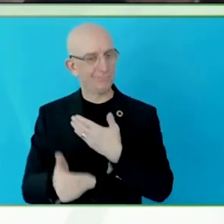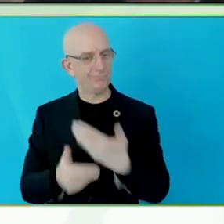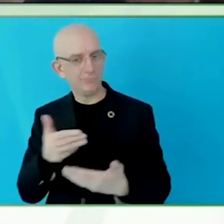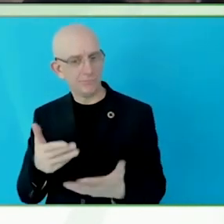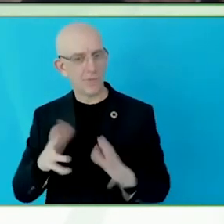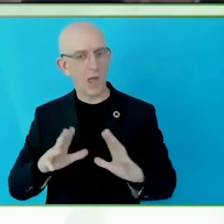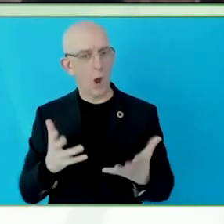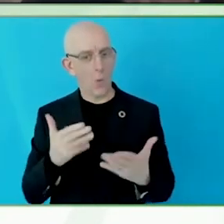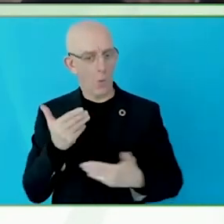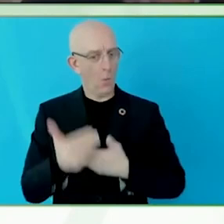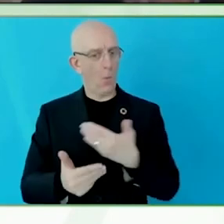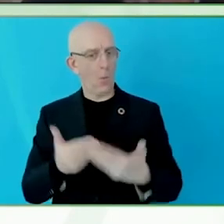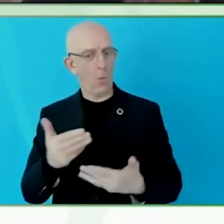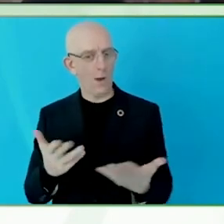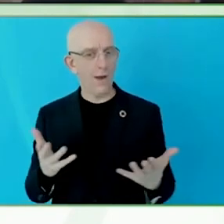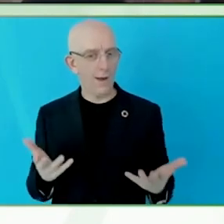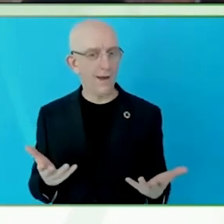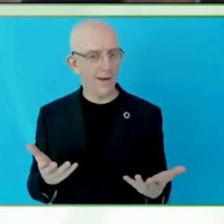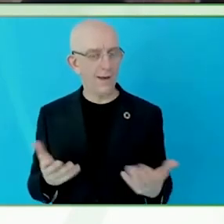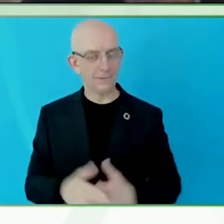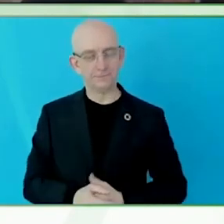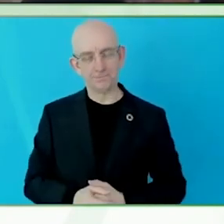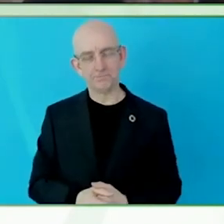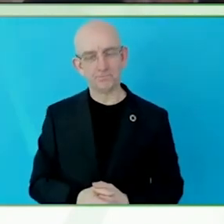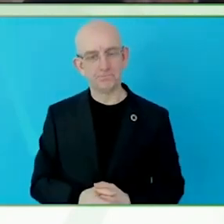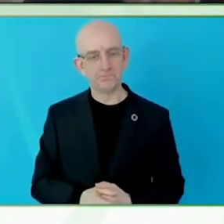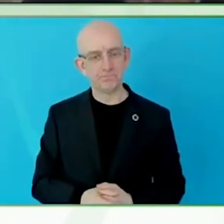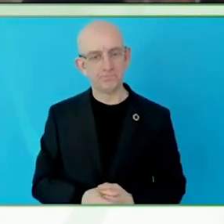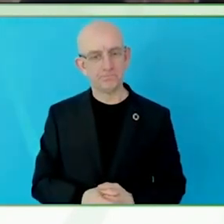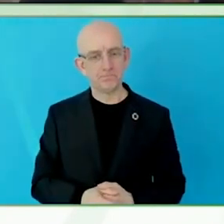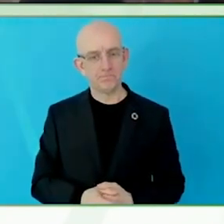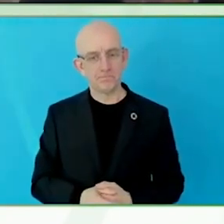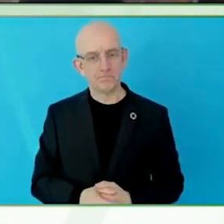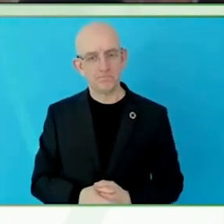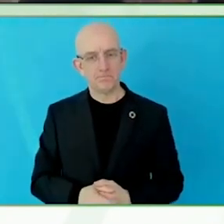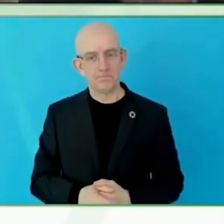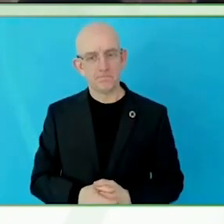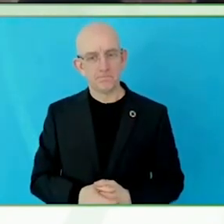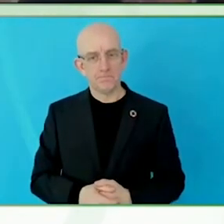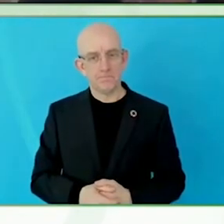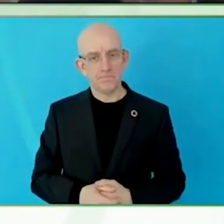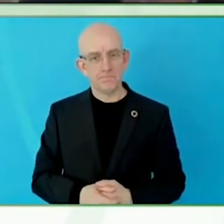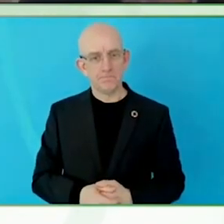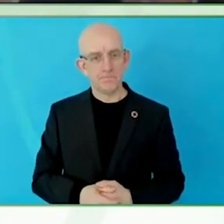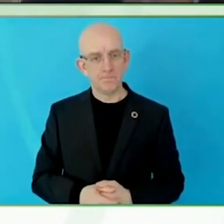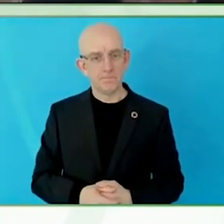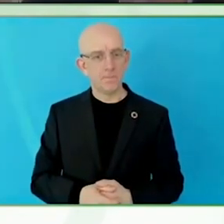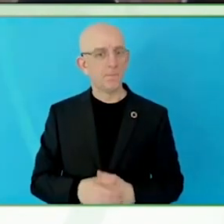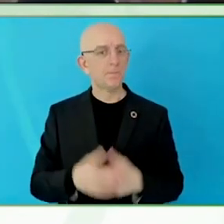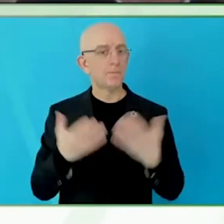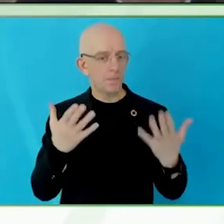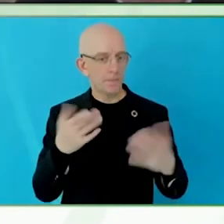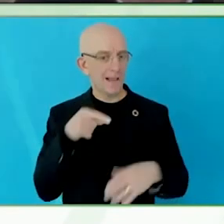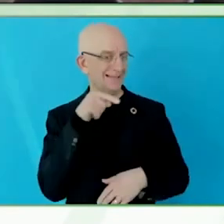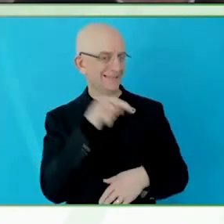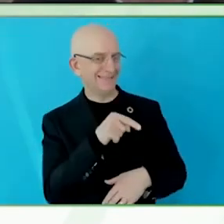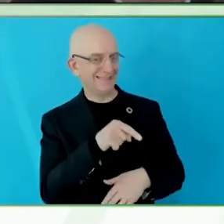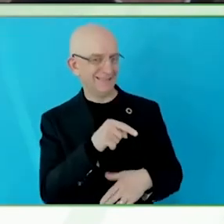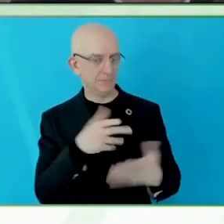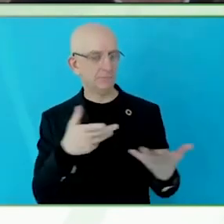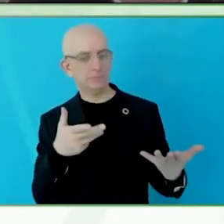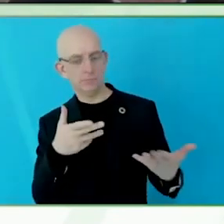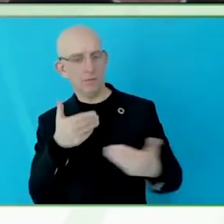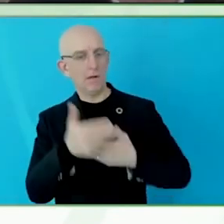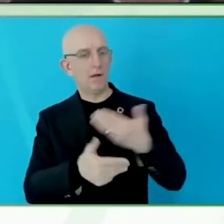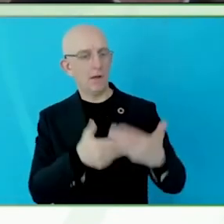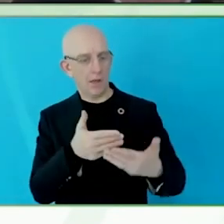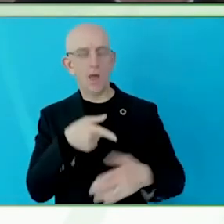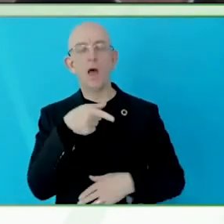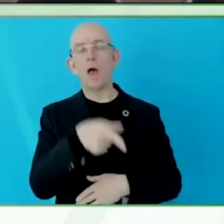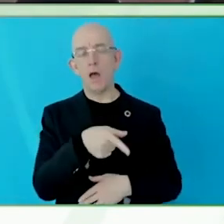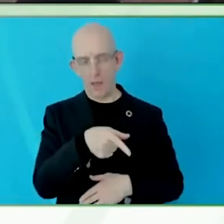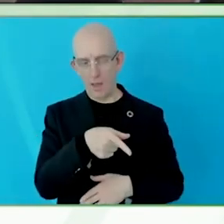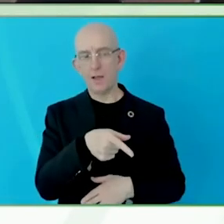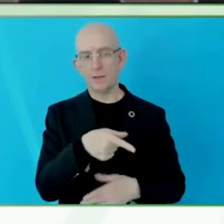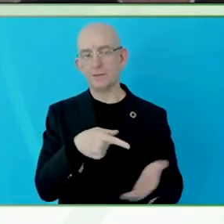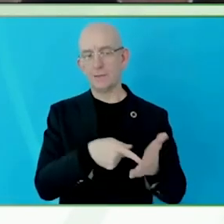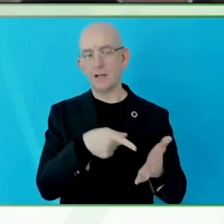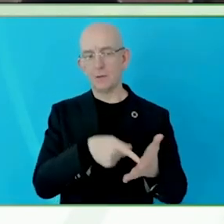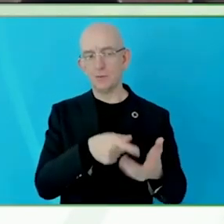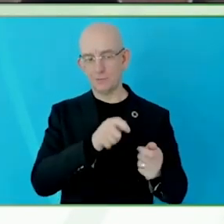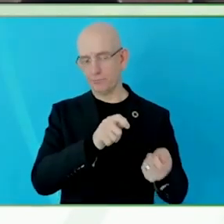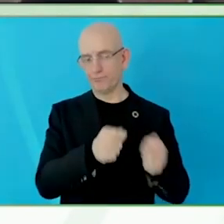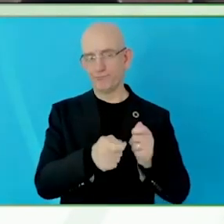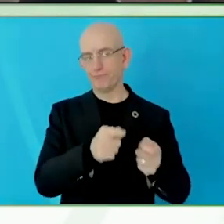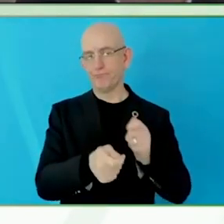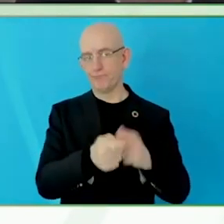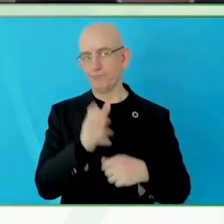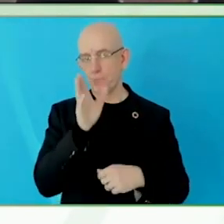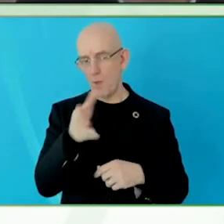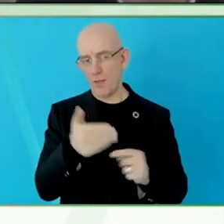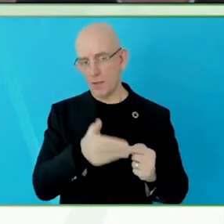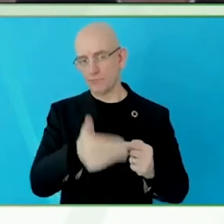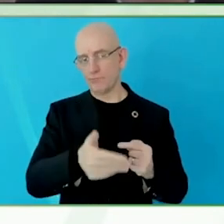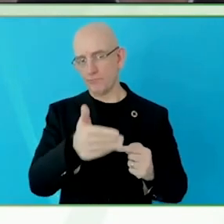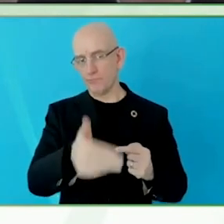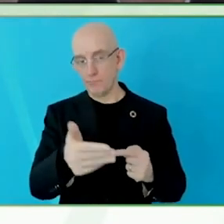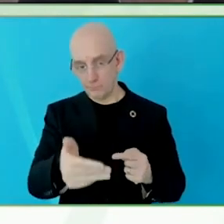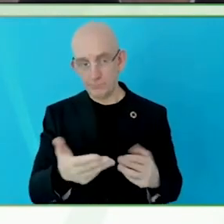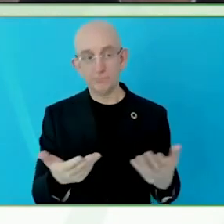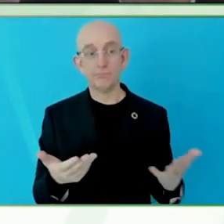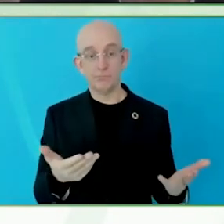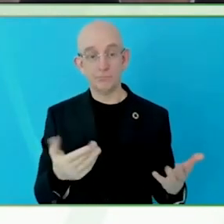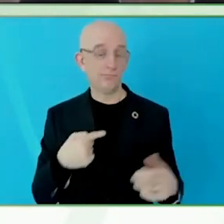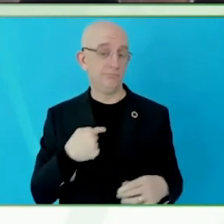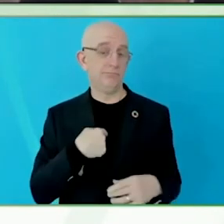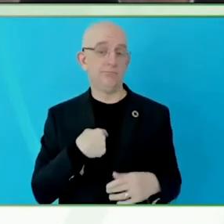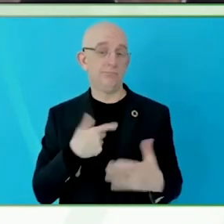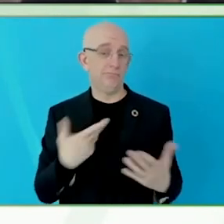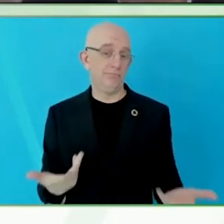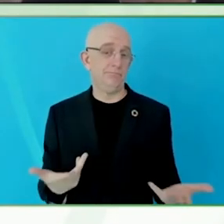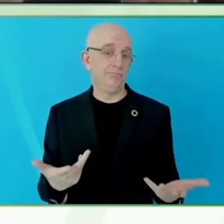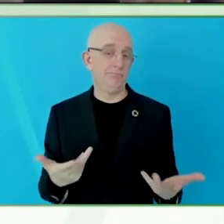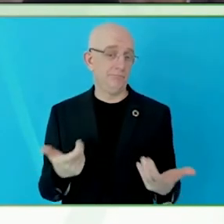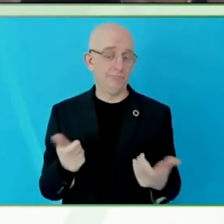I do all of us, by nature, multisenorial we use our skin, our nose, our eyes, our ears, and